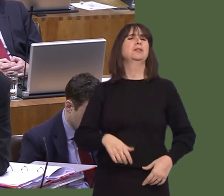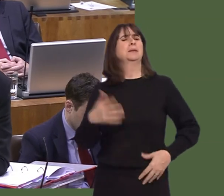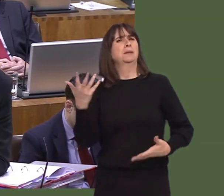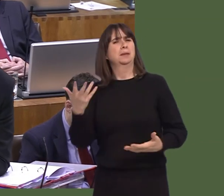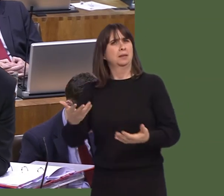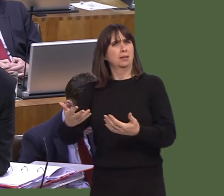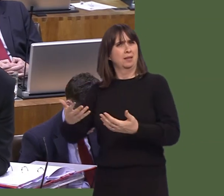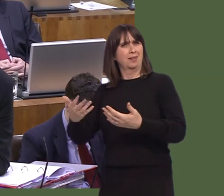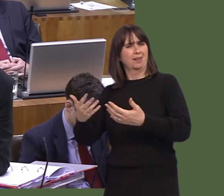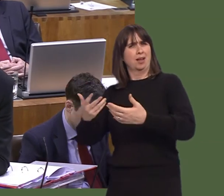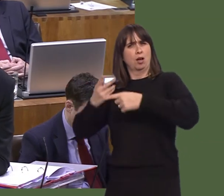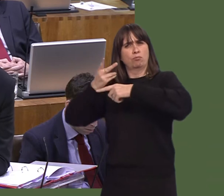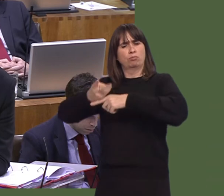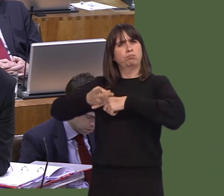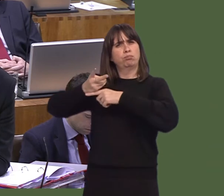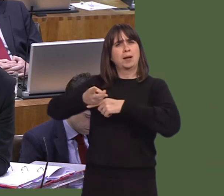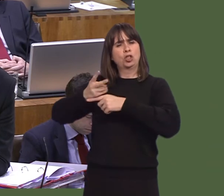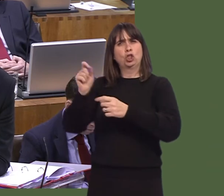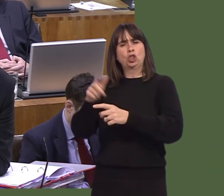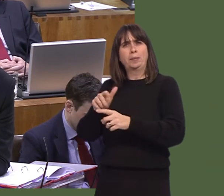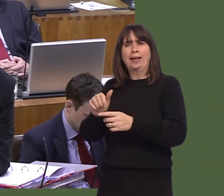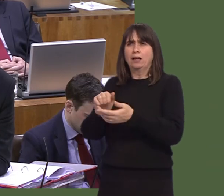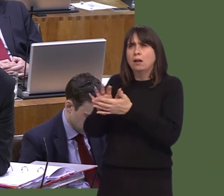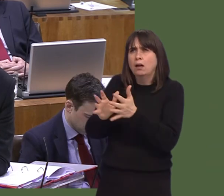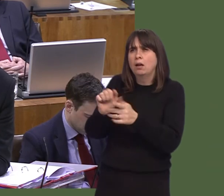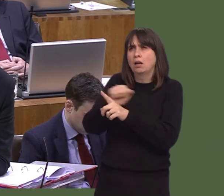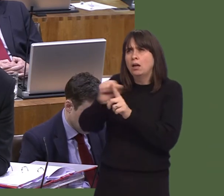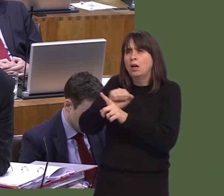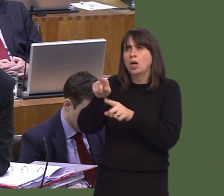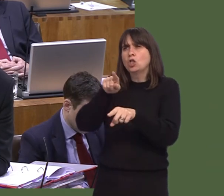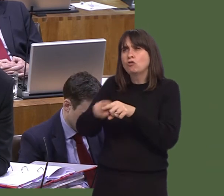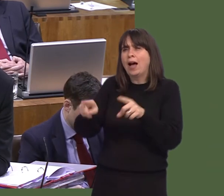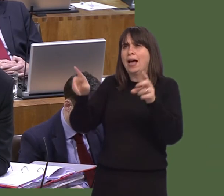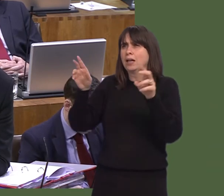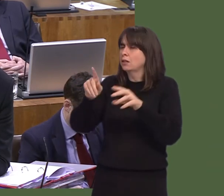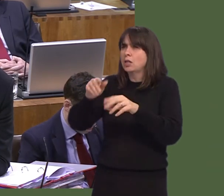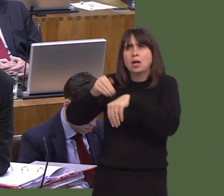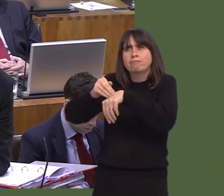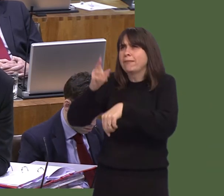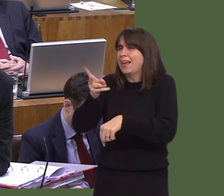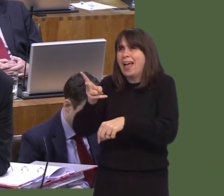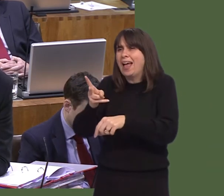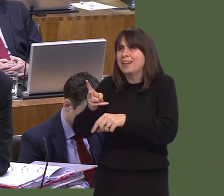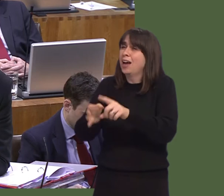We commissioned the Deloitte report in order to assist both the board an ourselves in terms of planning for the future, and the board is expected to demonstrate progress on the